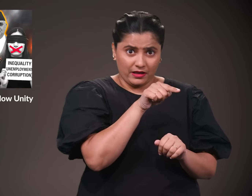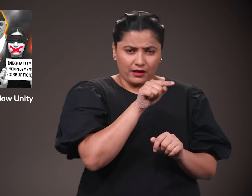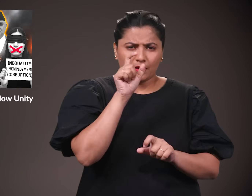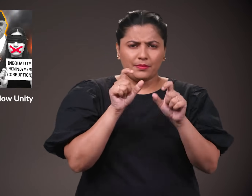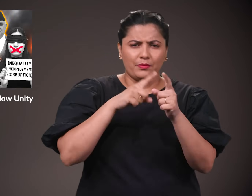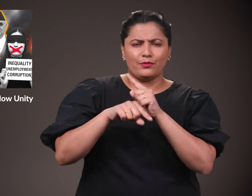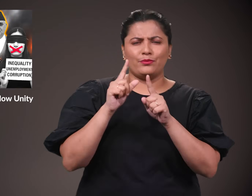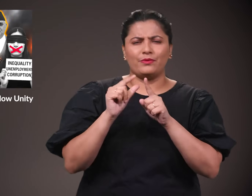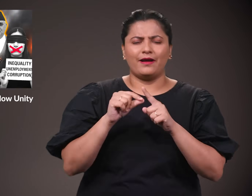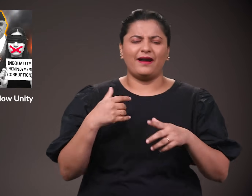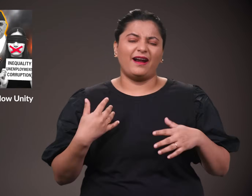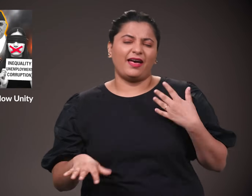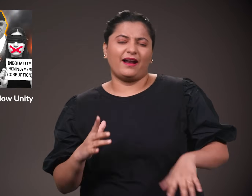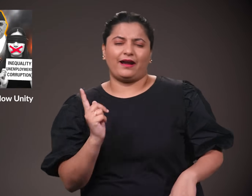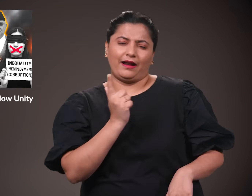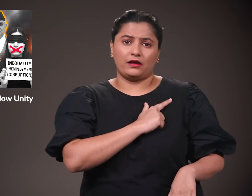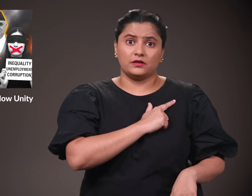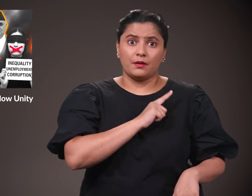Gen Z is often called lazy.